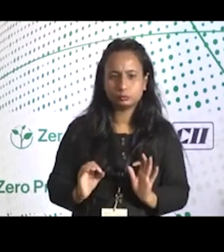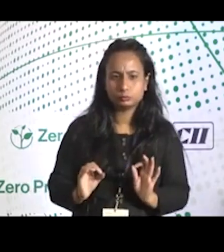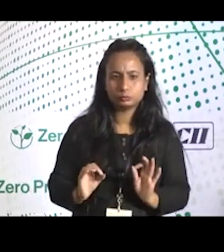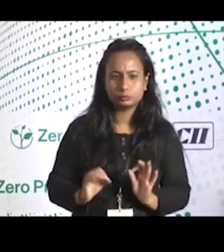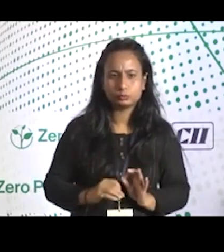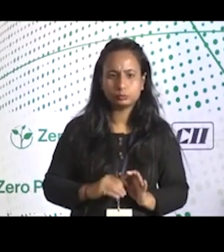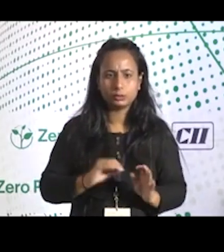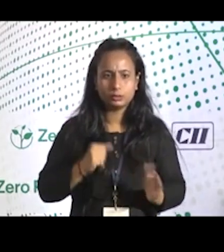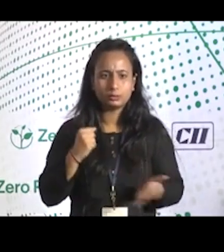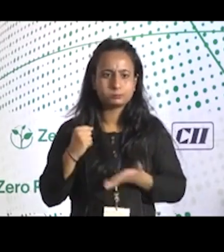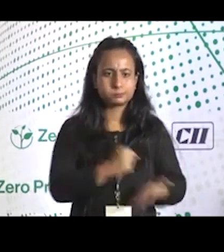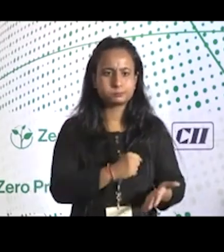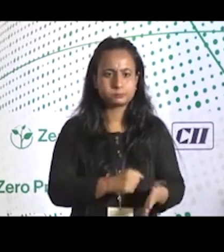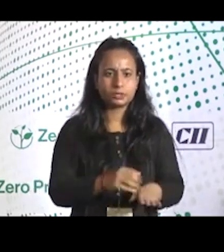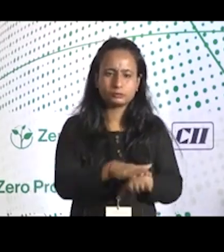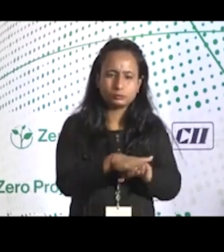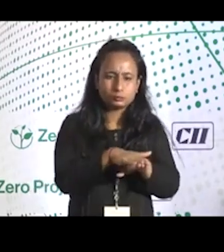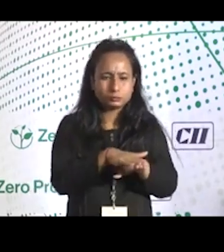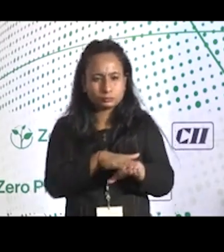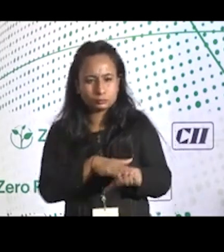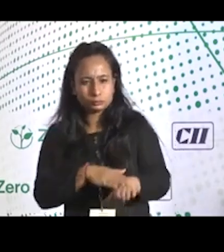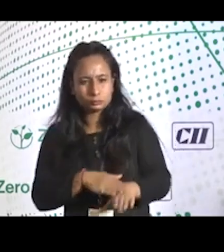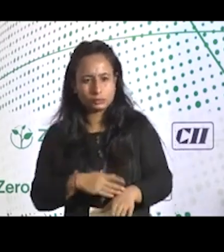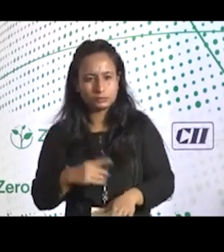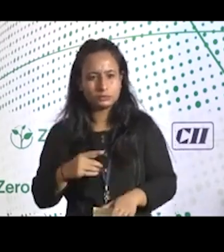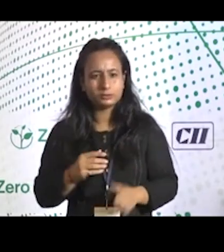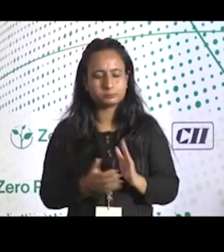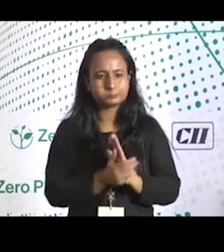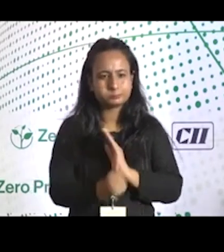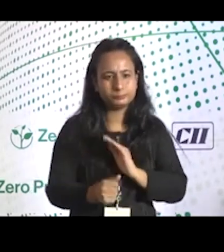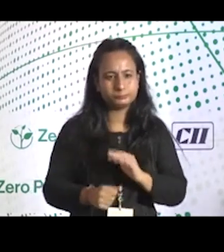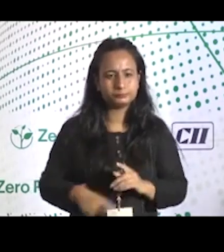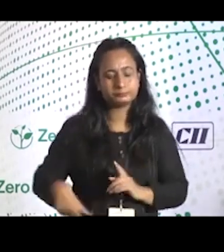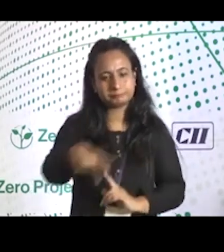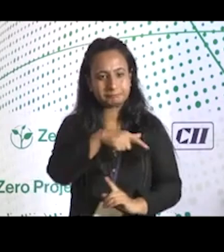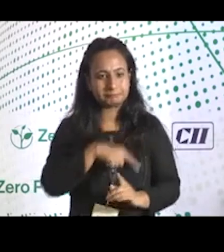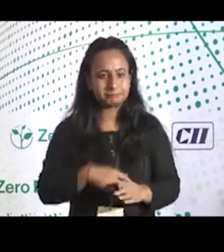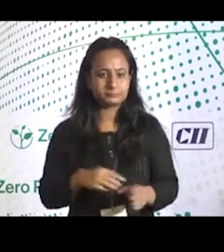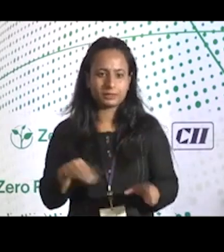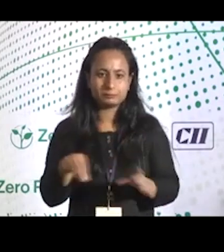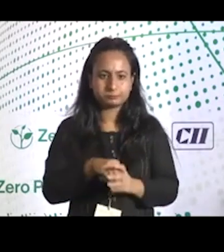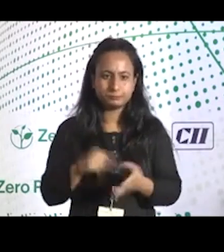It starts with how capacity builds to absorb the funds and it starts